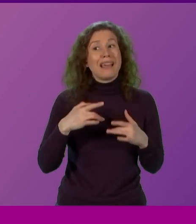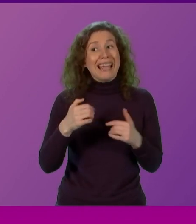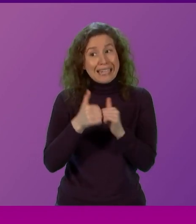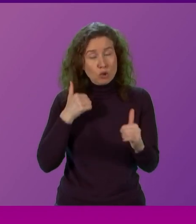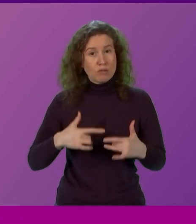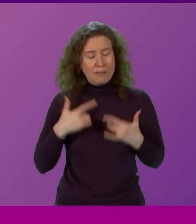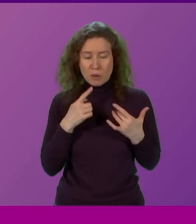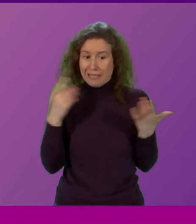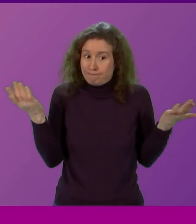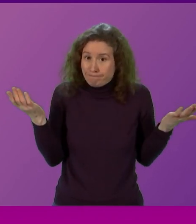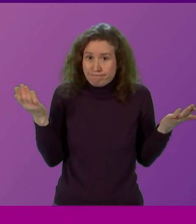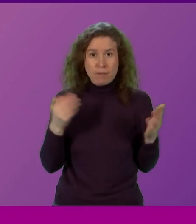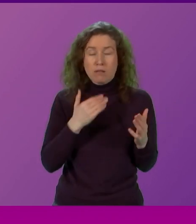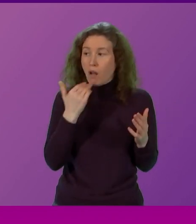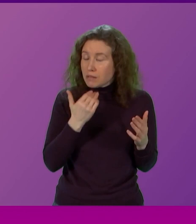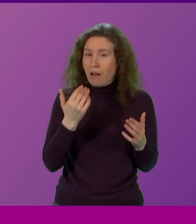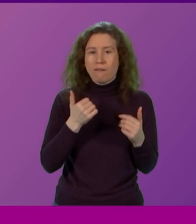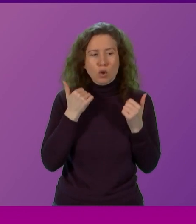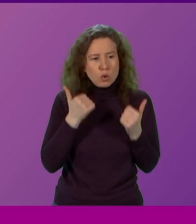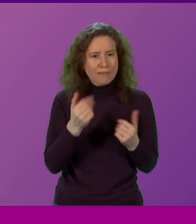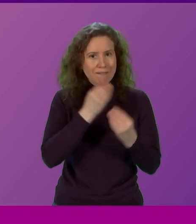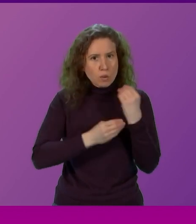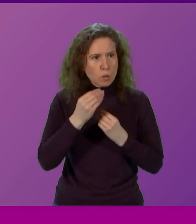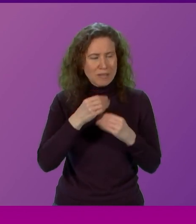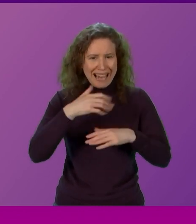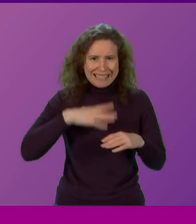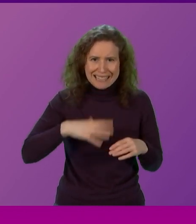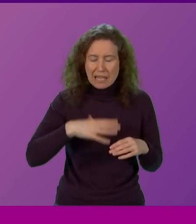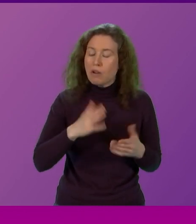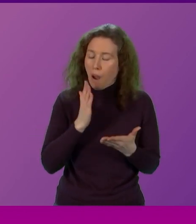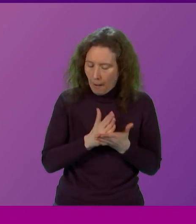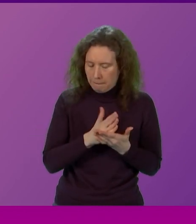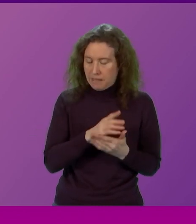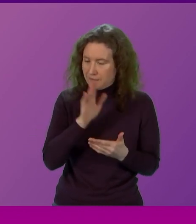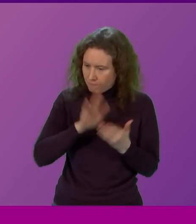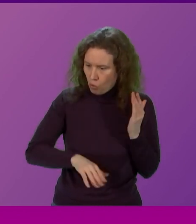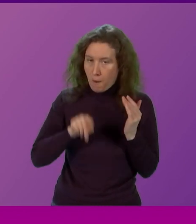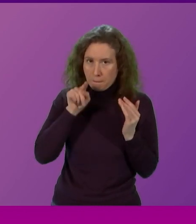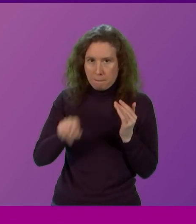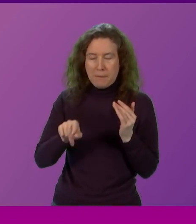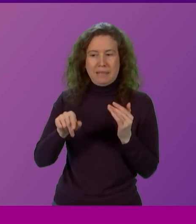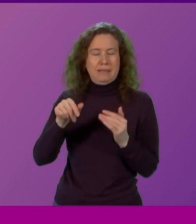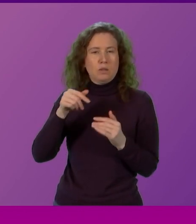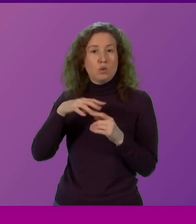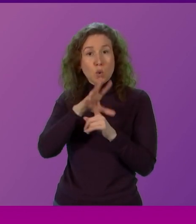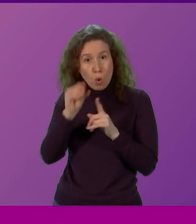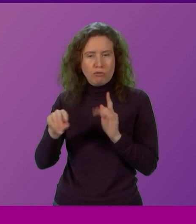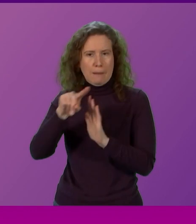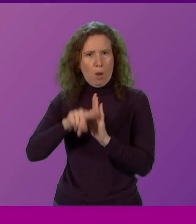The shortage of basic nutritional necessities is attributable to a deliberate act of Tory policy.